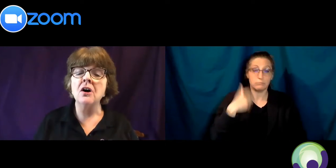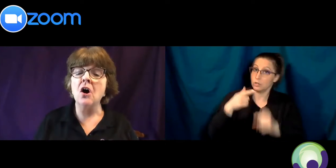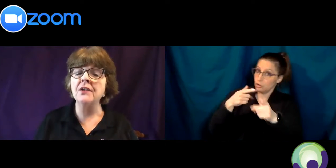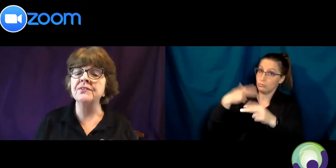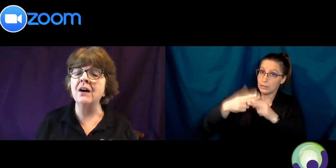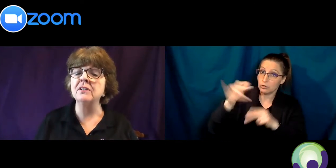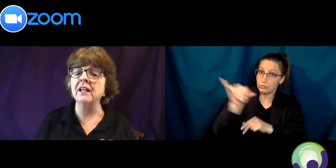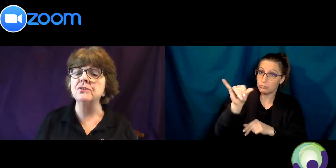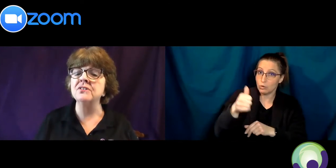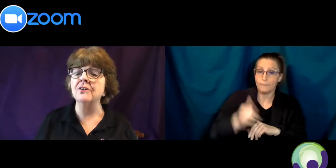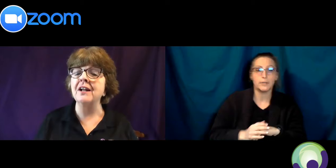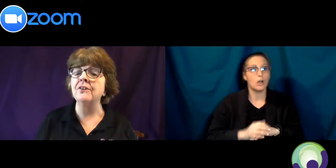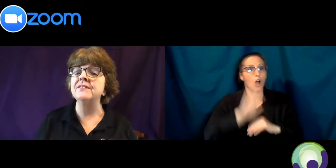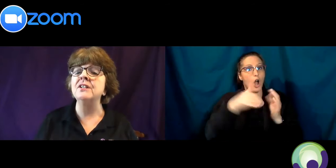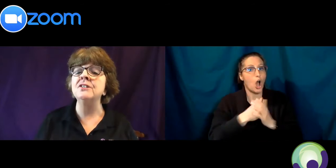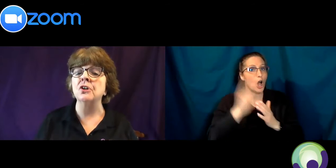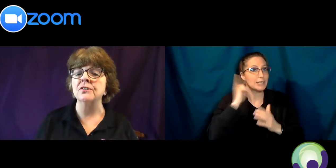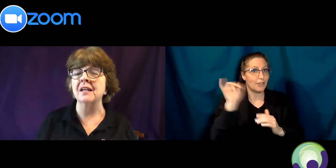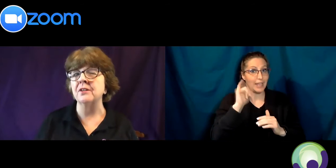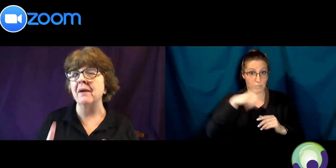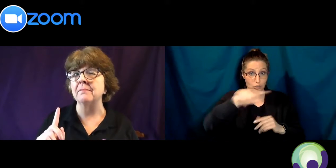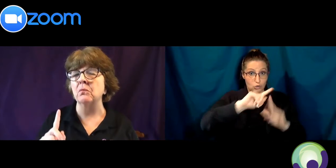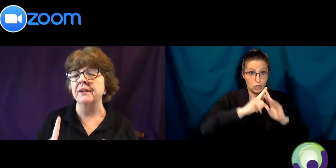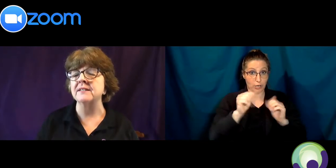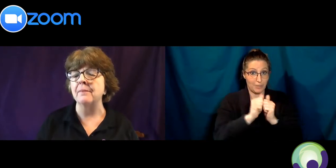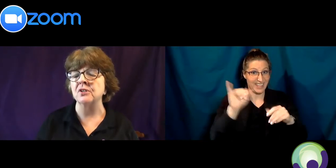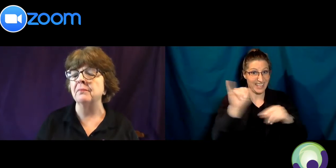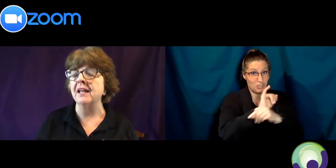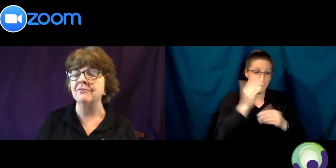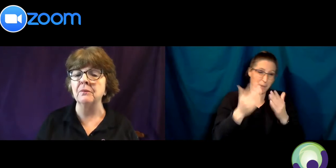all sounded like you started out as interns. There might have been one exception but everyone